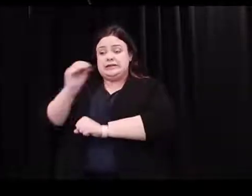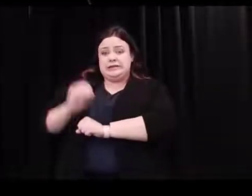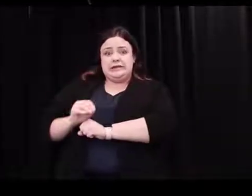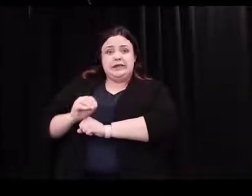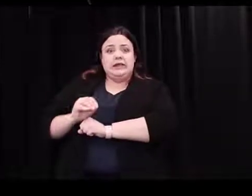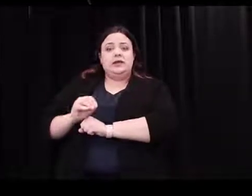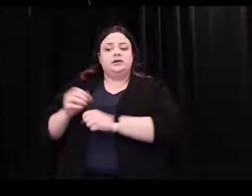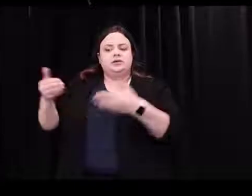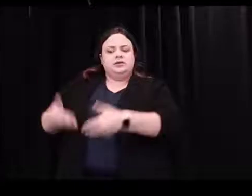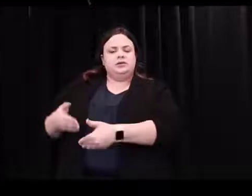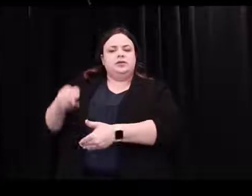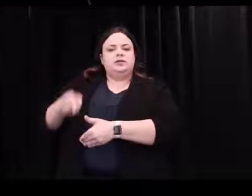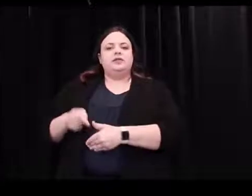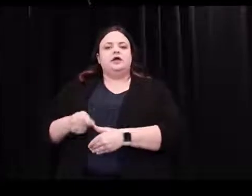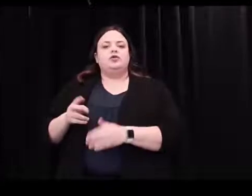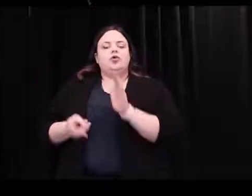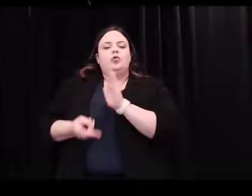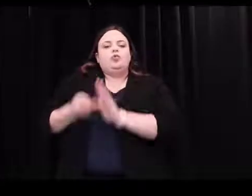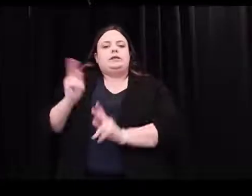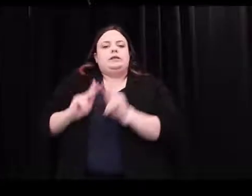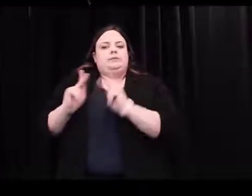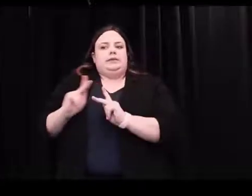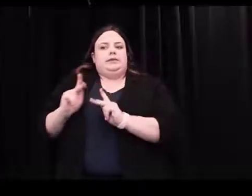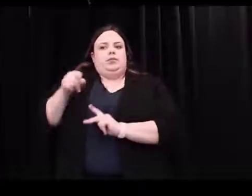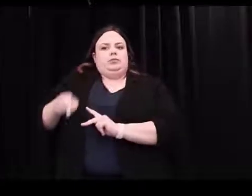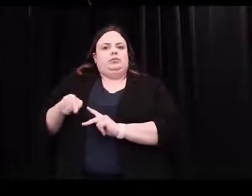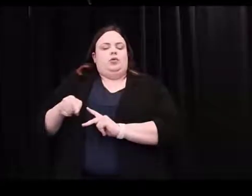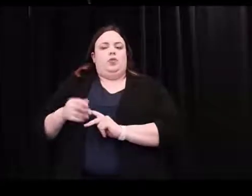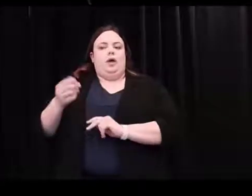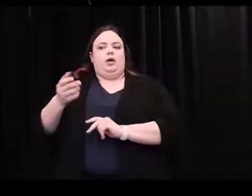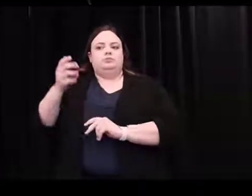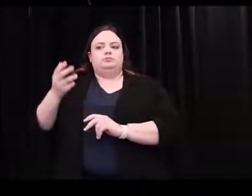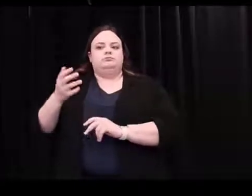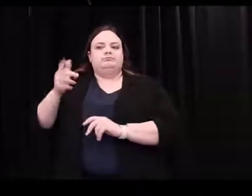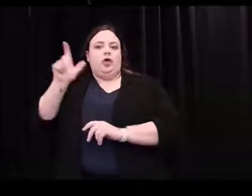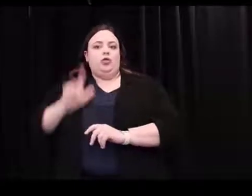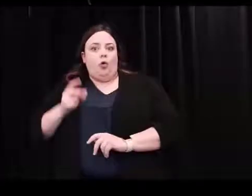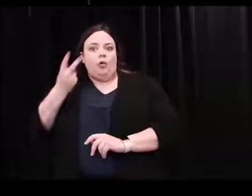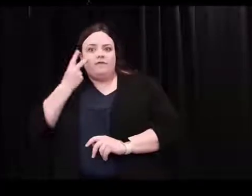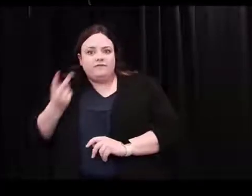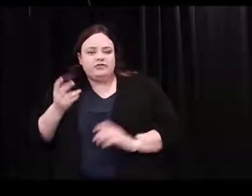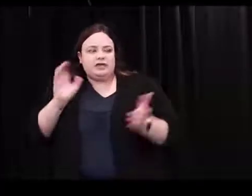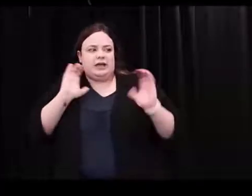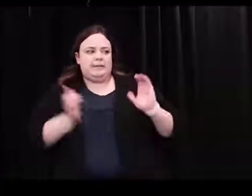as many people who are low vision than those who are blind. There are twice as many, again,